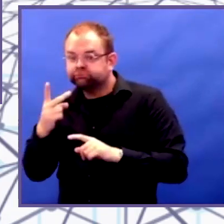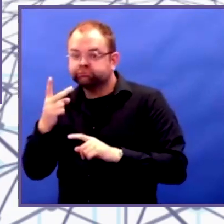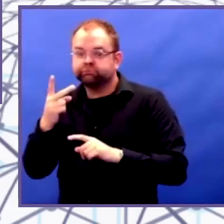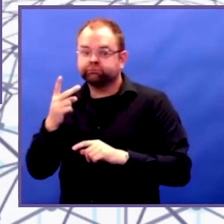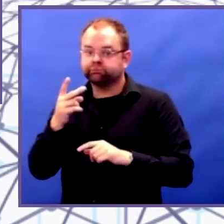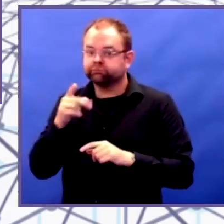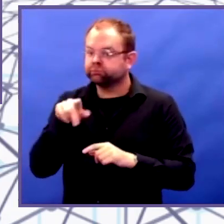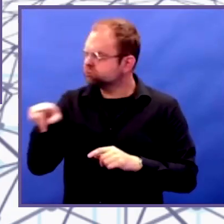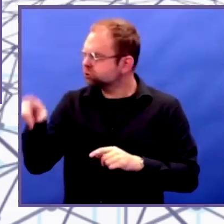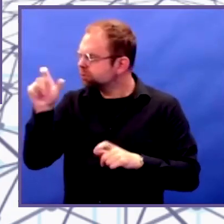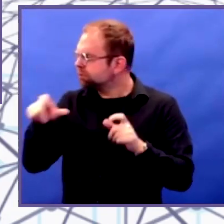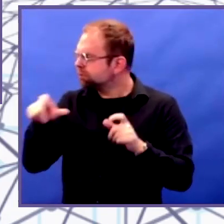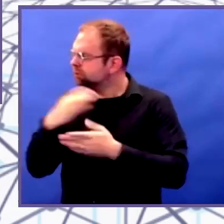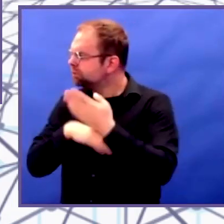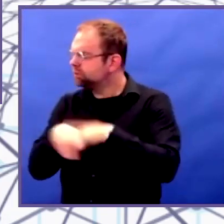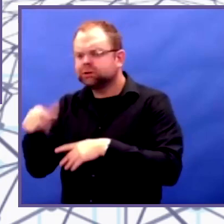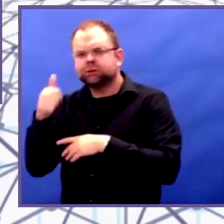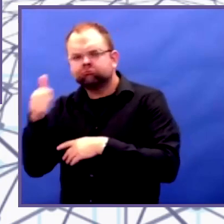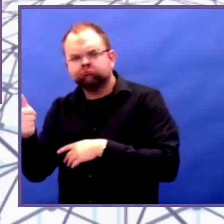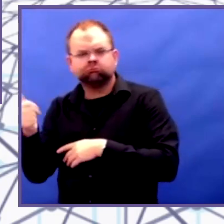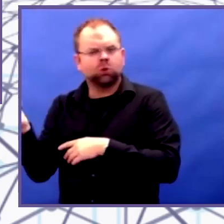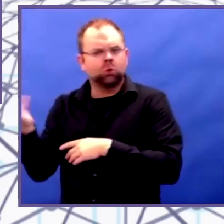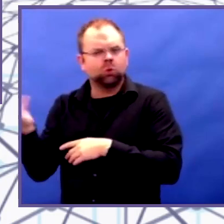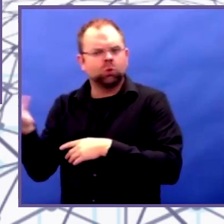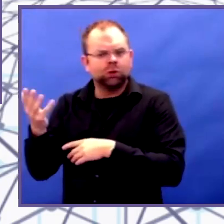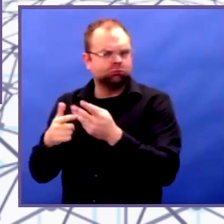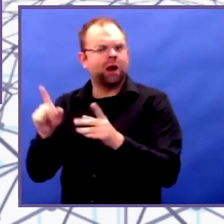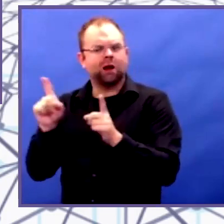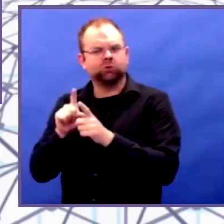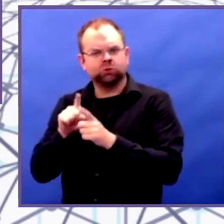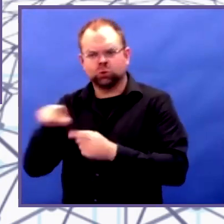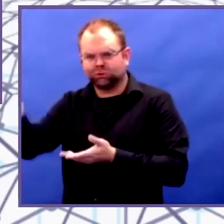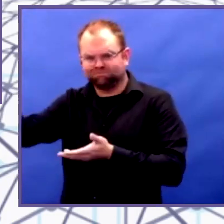because at the end of the day, we want to capture the views and aspirations of persons